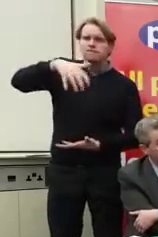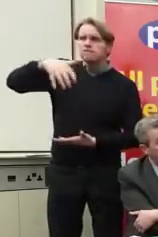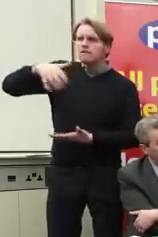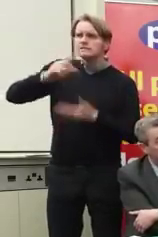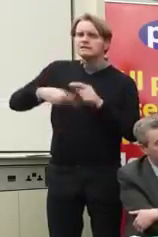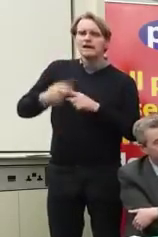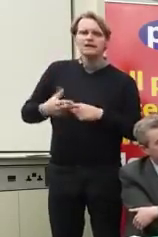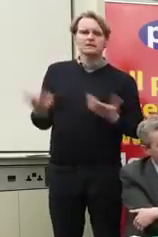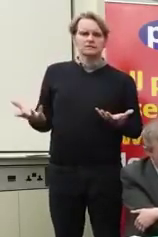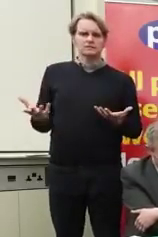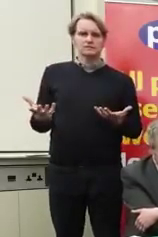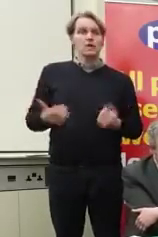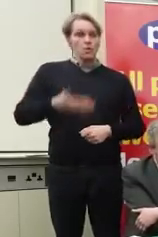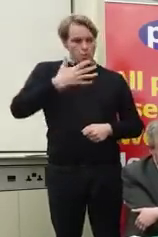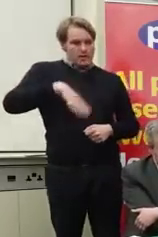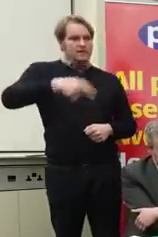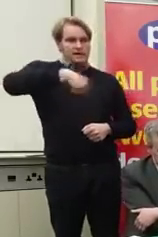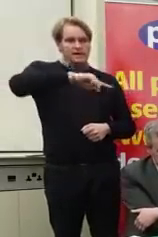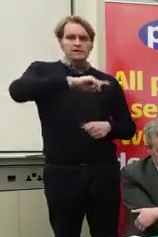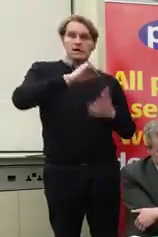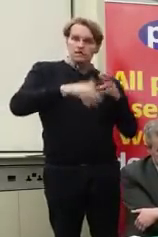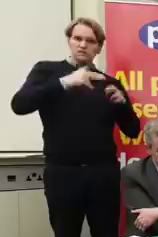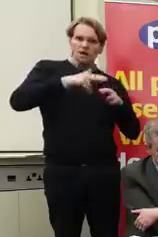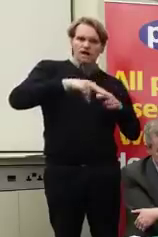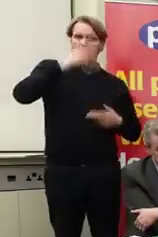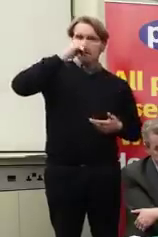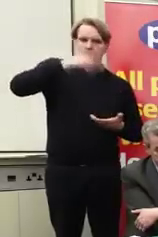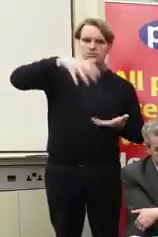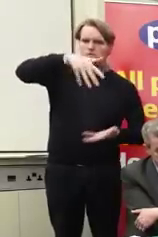science is it you need tax collectors to collect tax and the